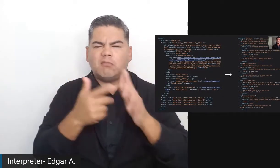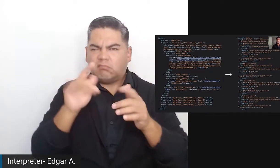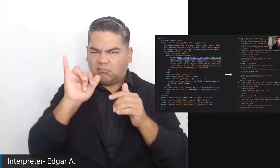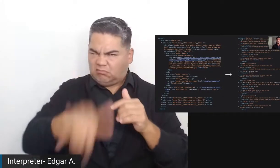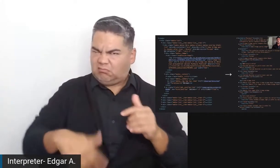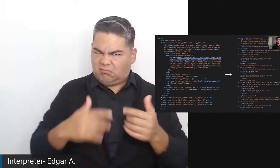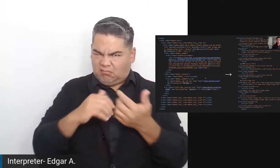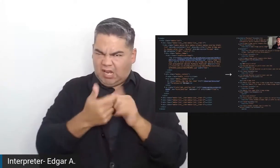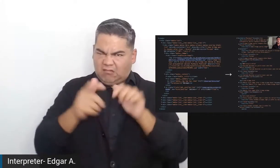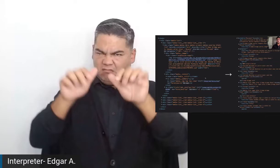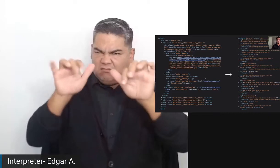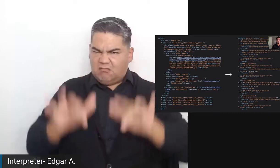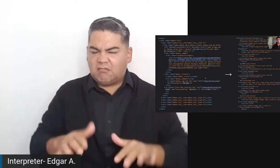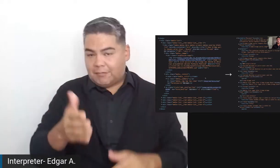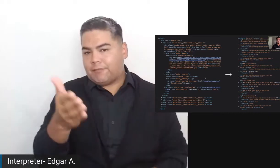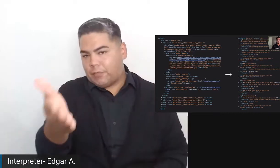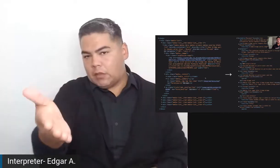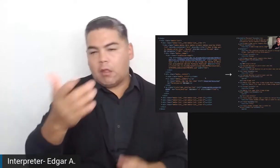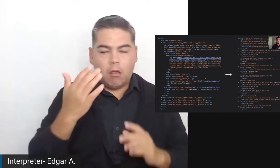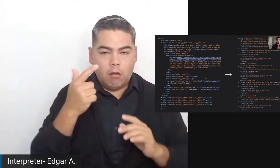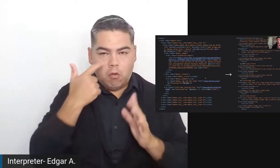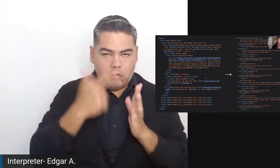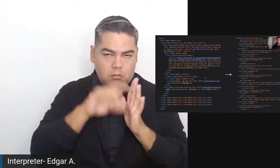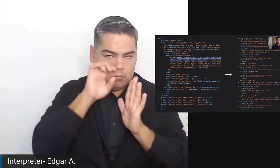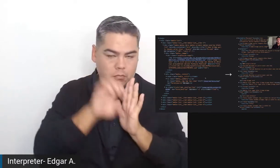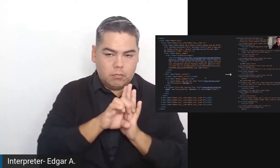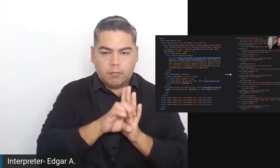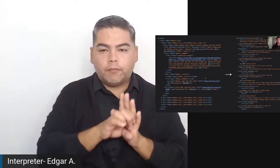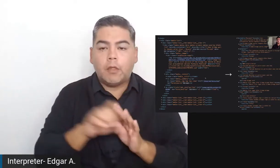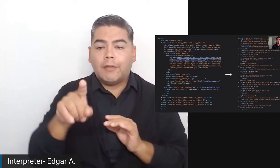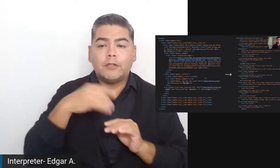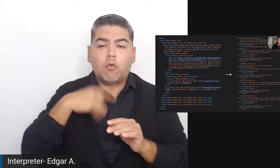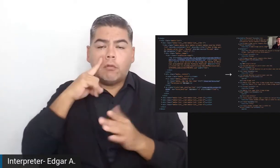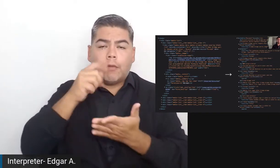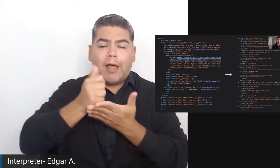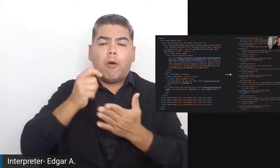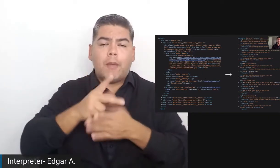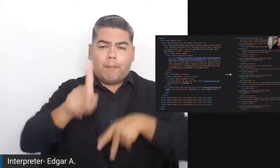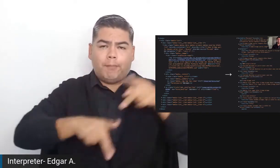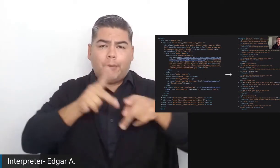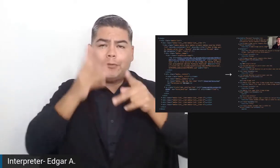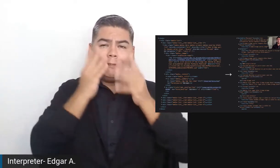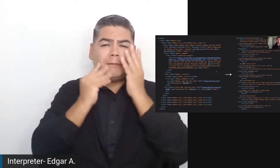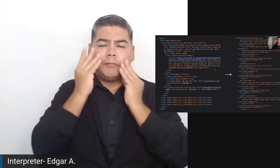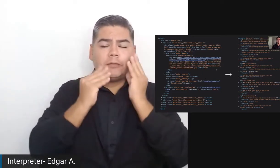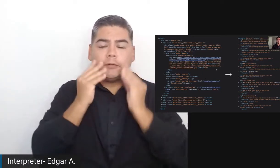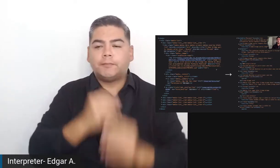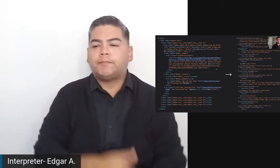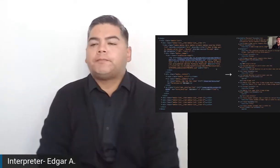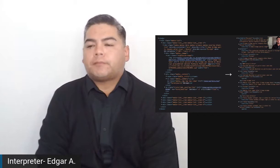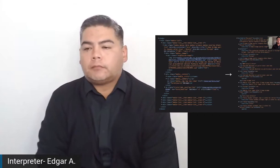in creating the user experience for assistive tools. On this slide we have a screen shot.